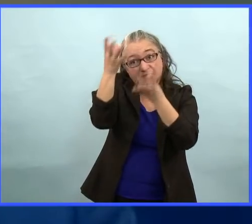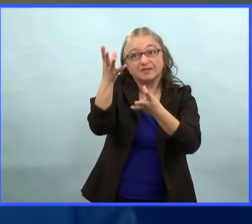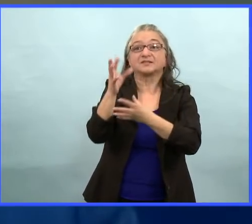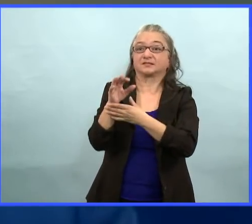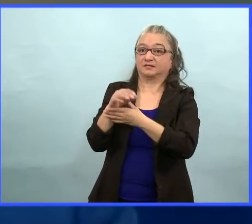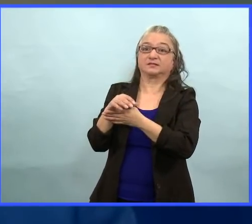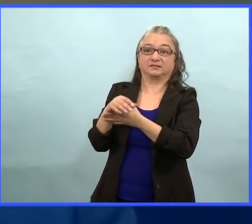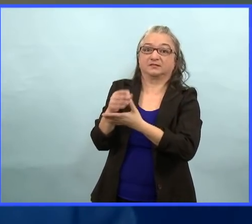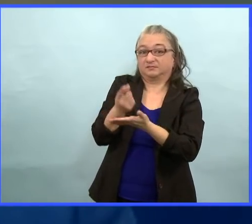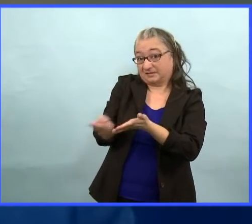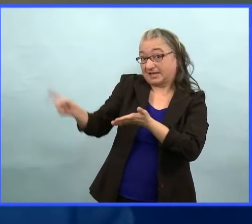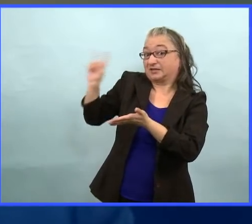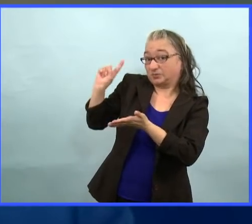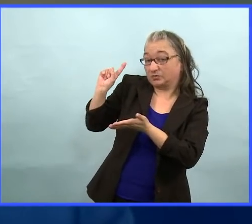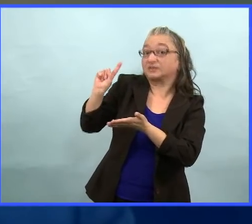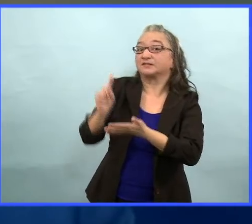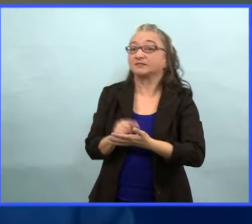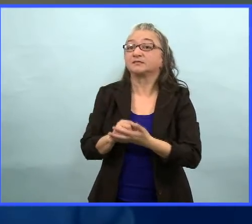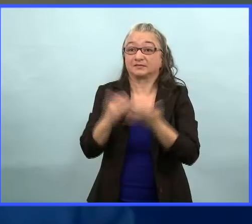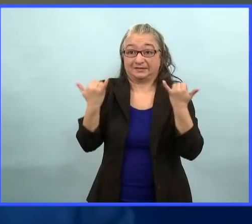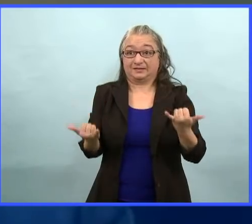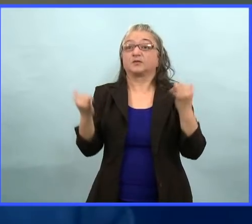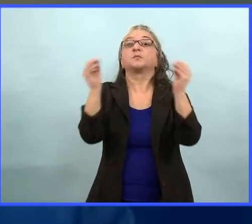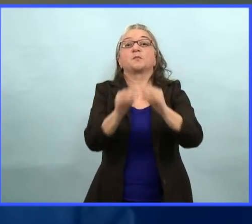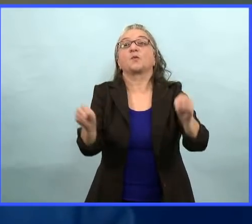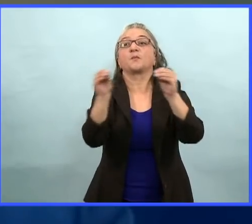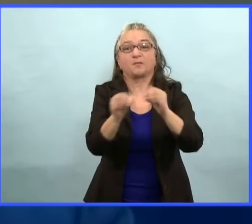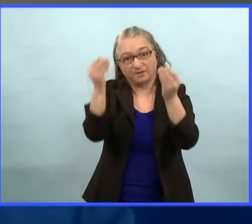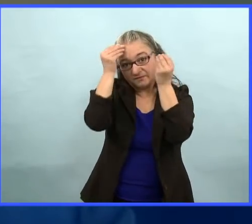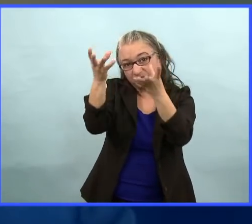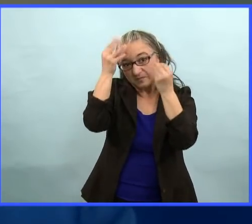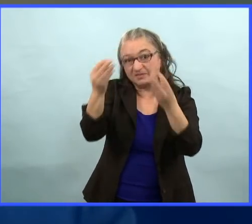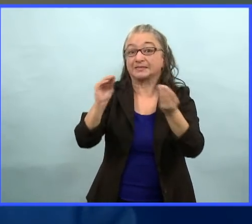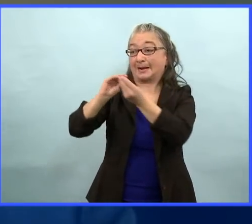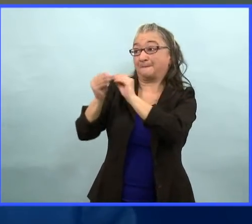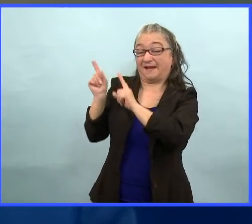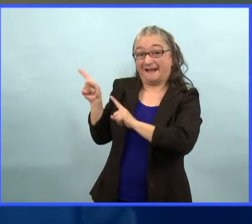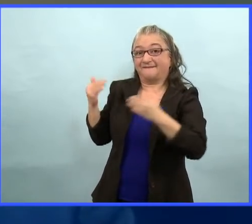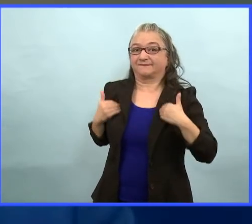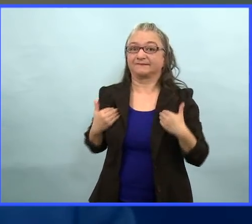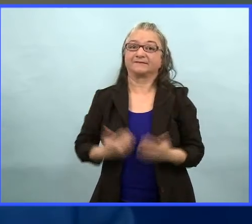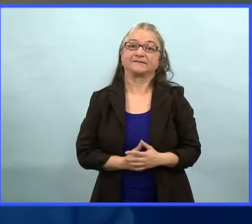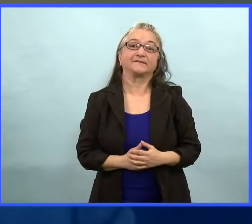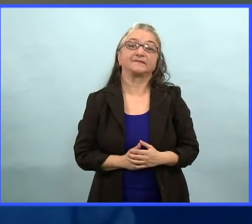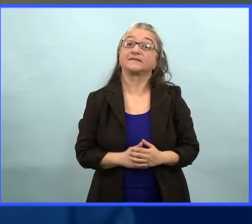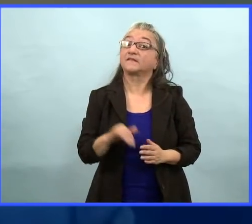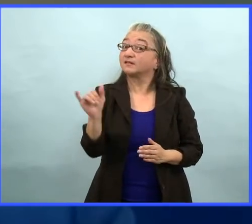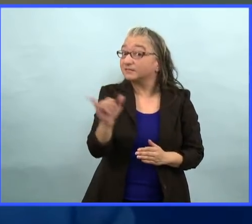and today i can provide some updated numbers as a reminder this is not intended to be portrayed